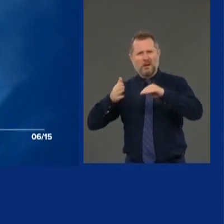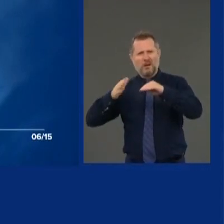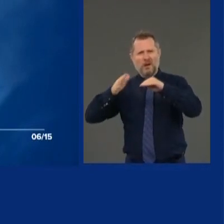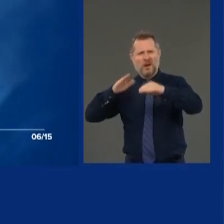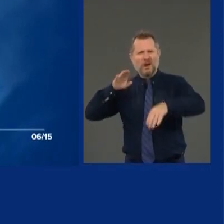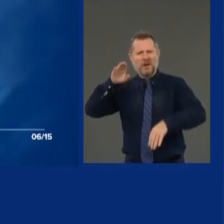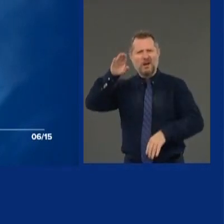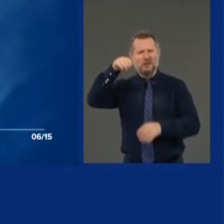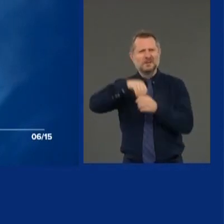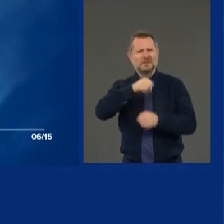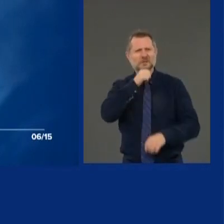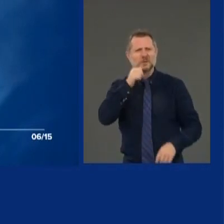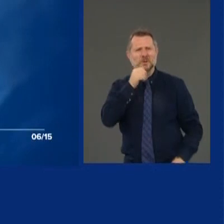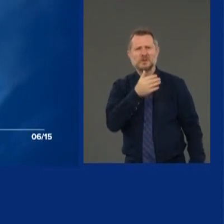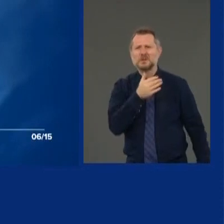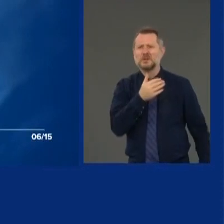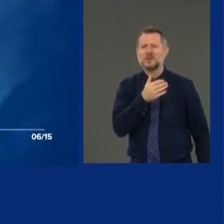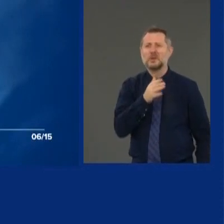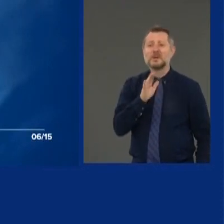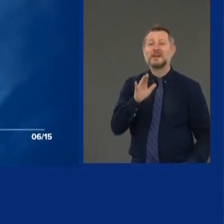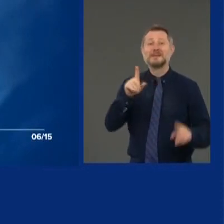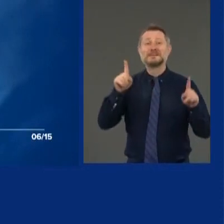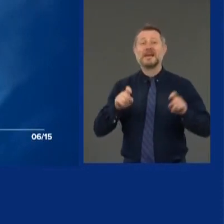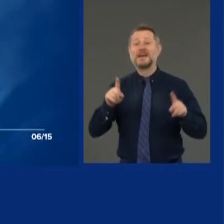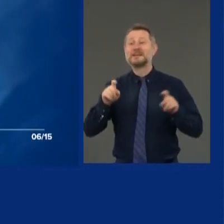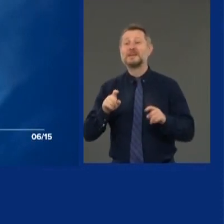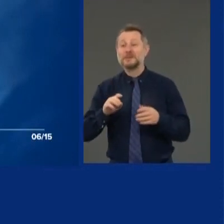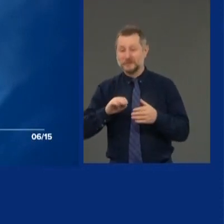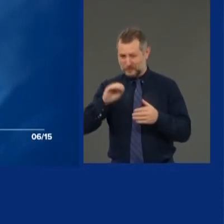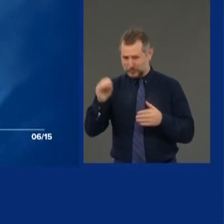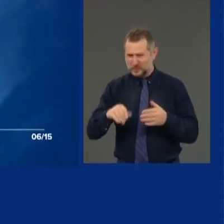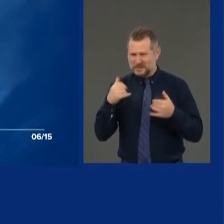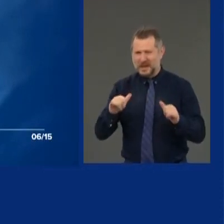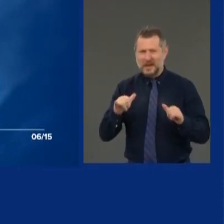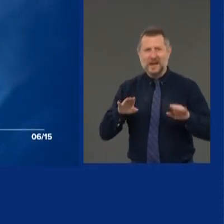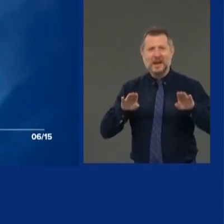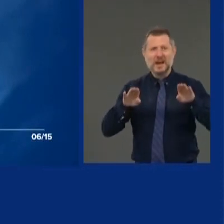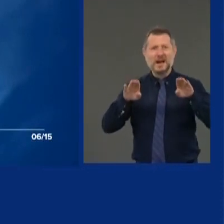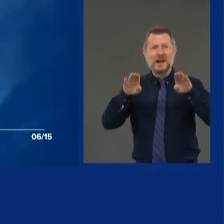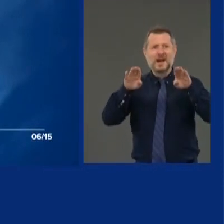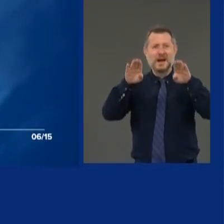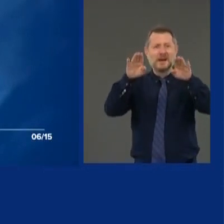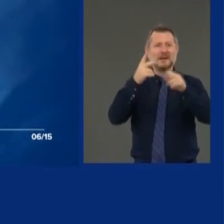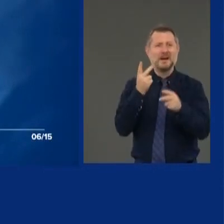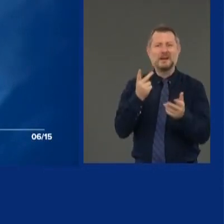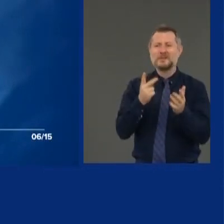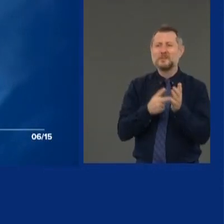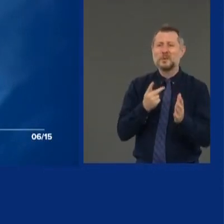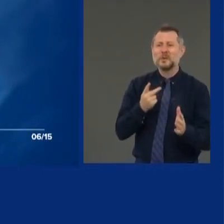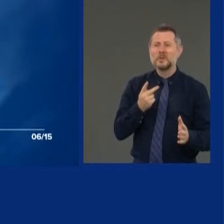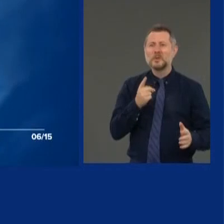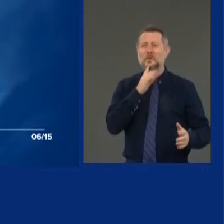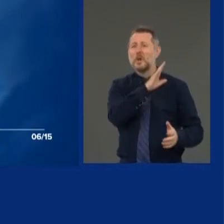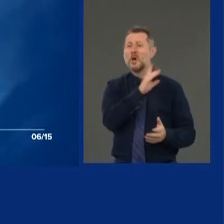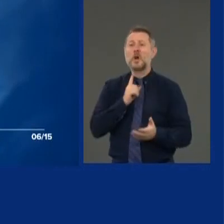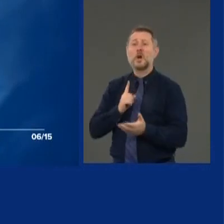HOSPITALIZATIONS GOING UP IN